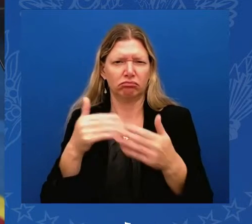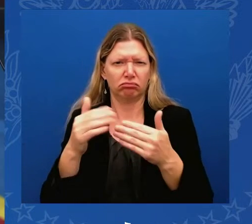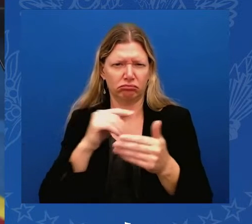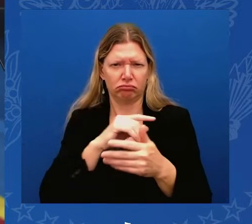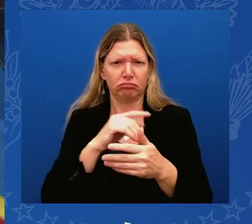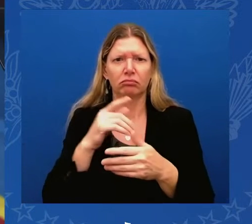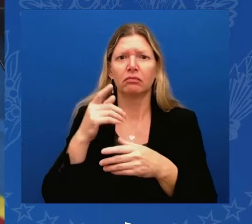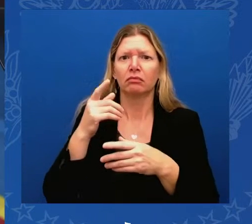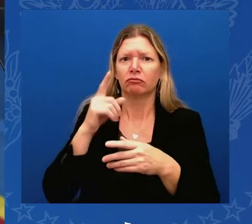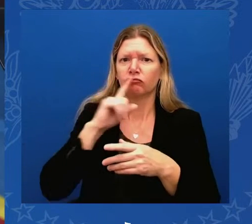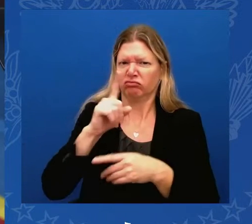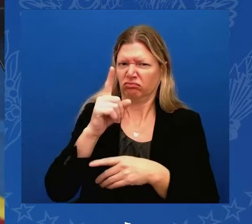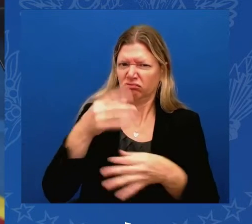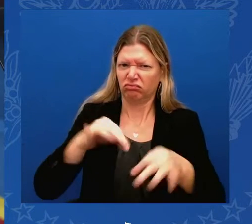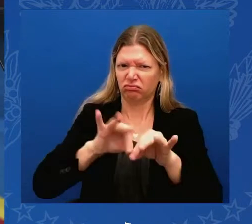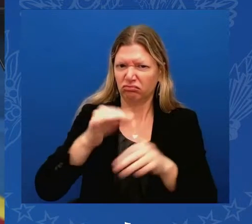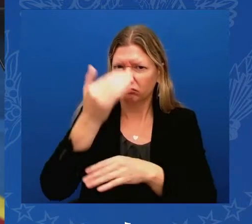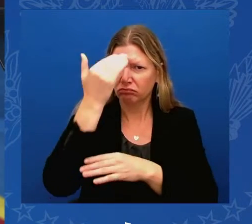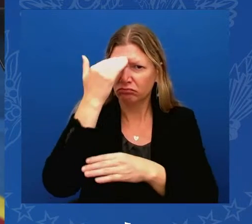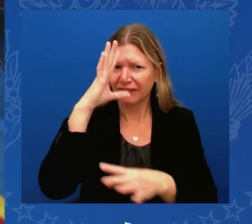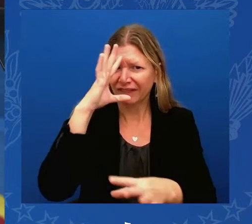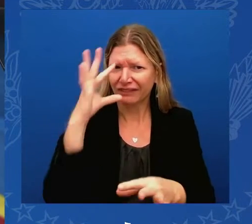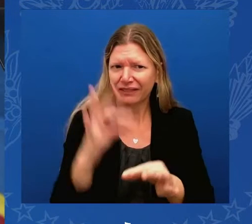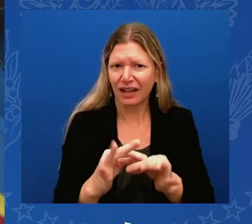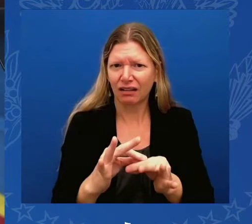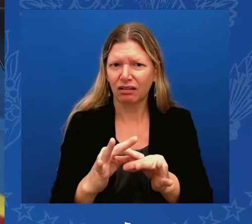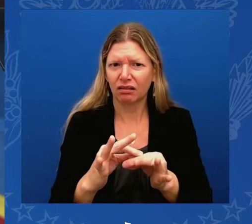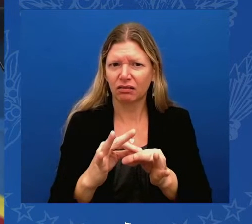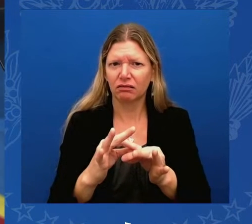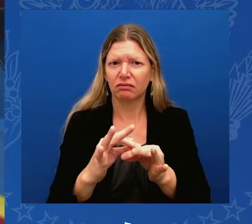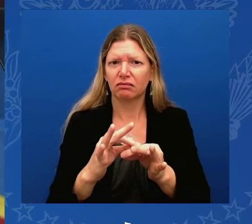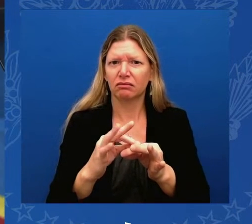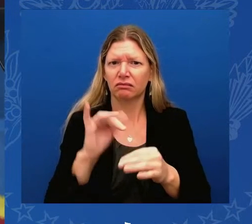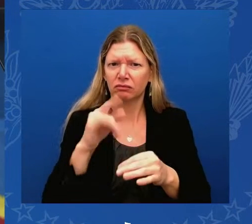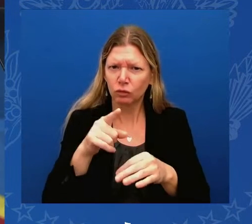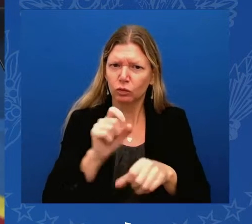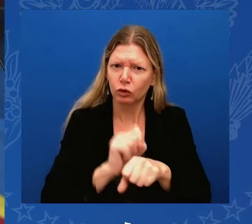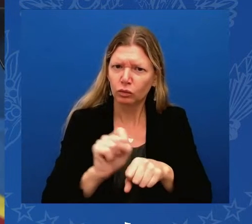and I see the next generation of Morehouse men who are doctors and researchers curing cancer;